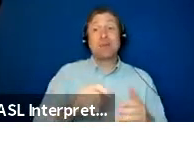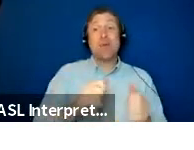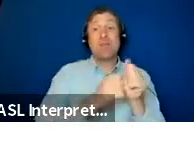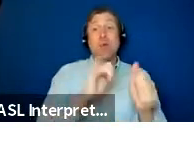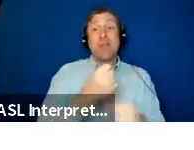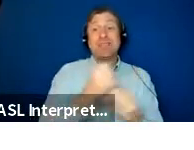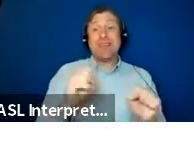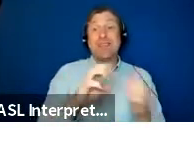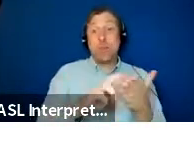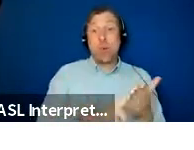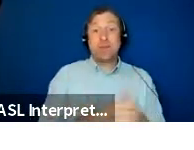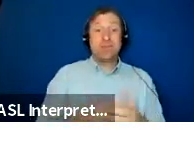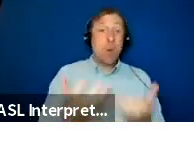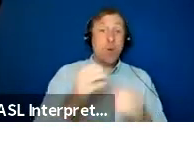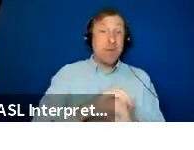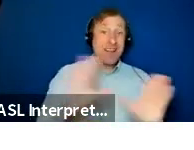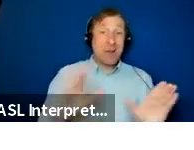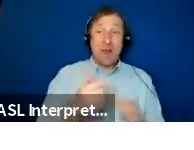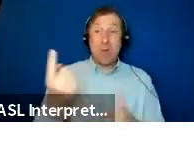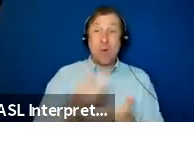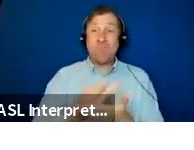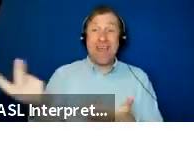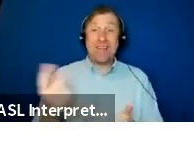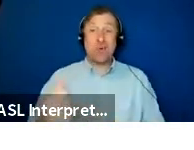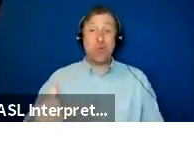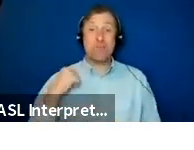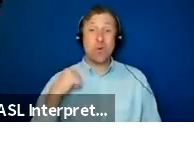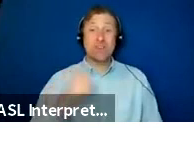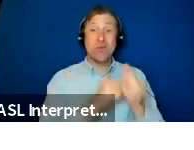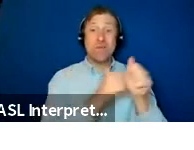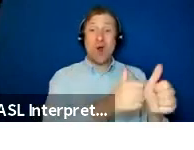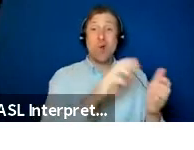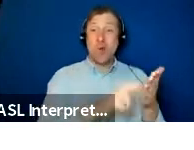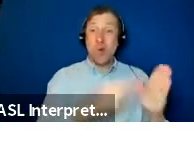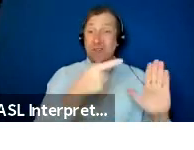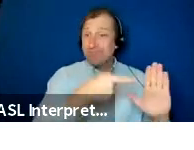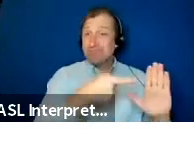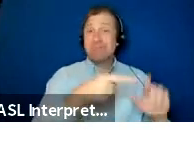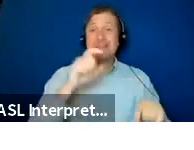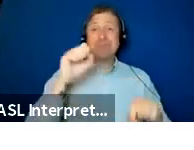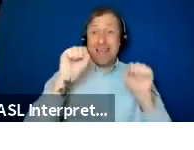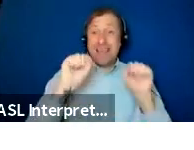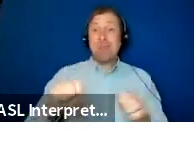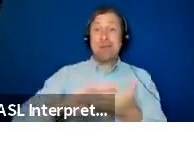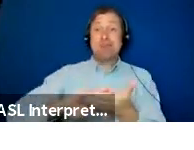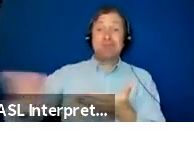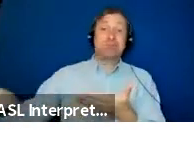And I do want to be clear that anyone who fails or refuses to comply with the safety protocols can be discharged by the employer